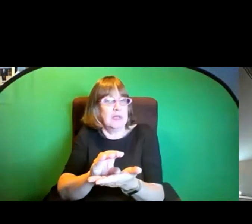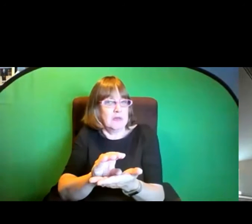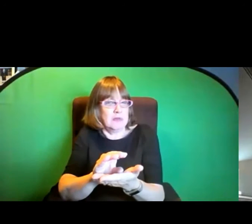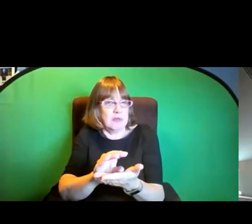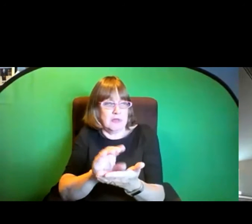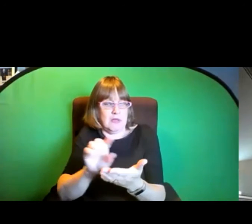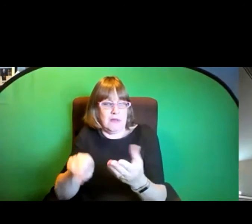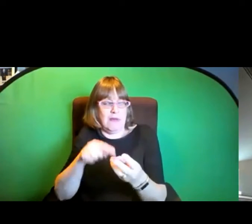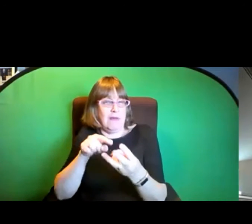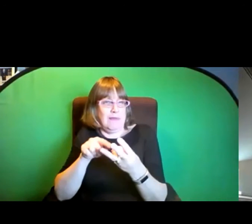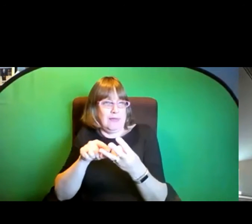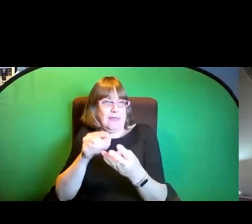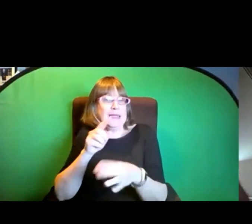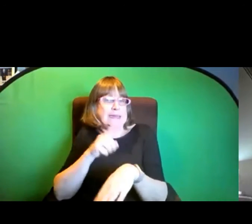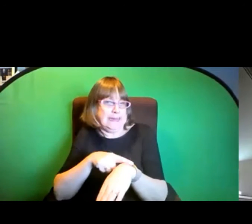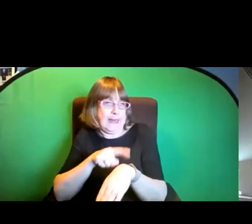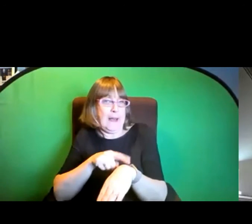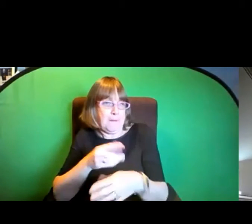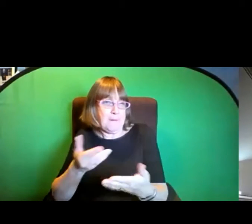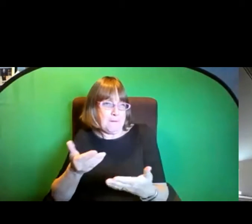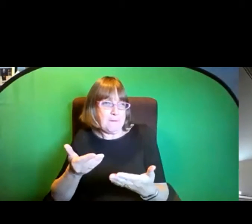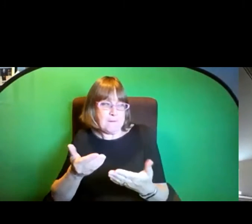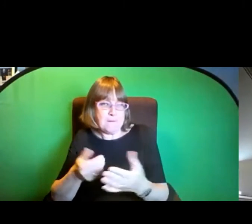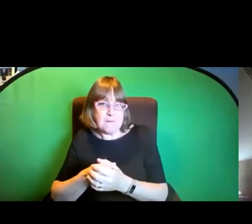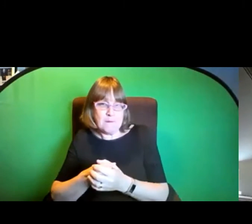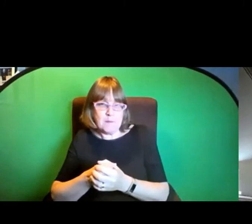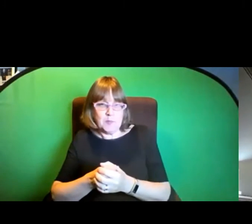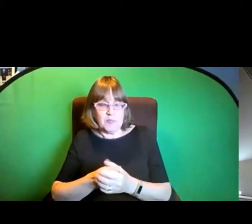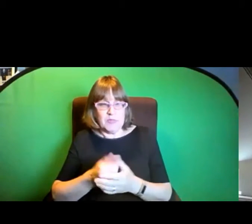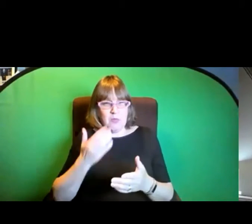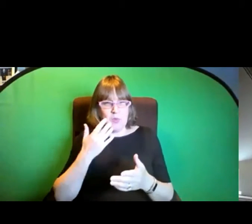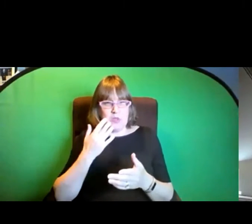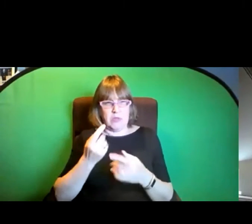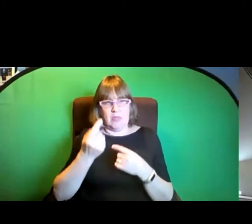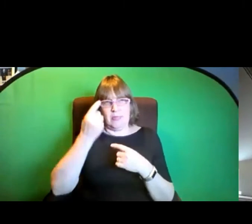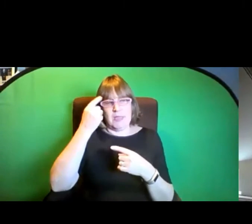because ultimately if you need let's say if you think about retrofitting homes if you retrofit